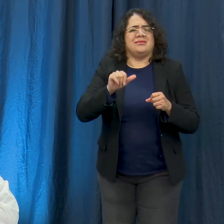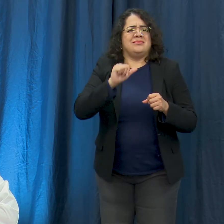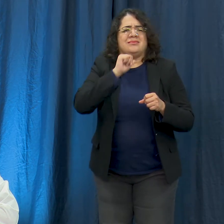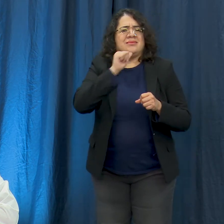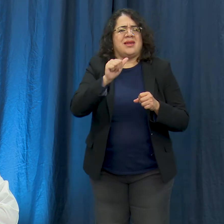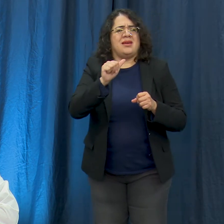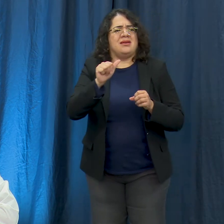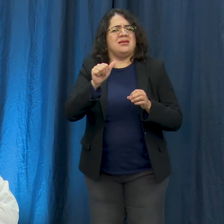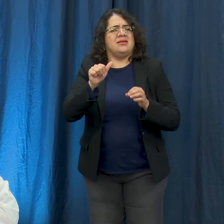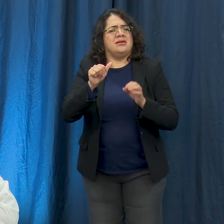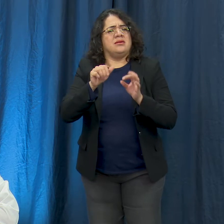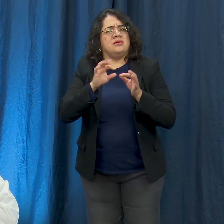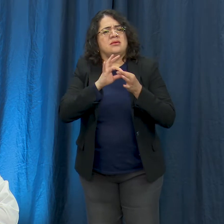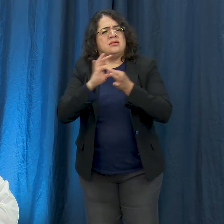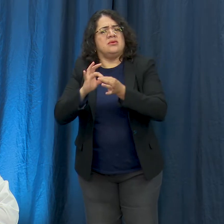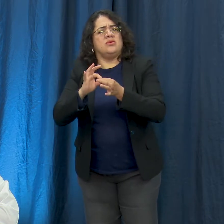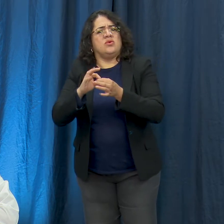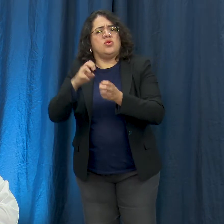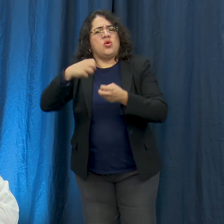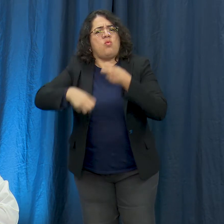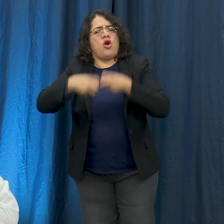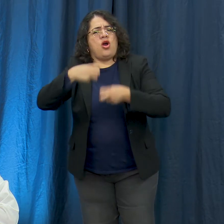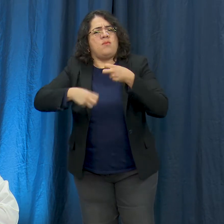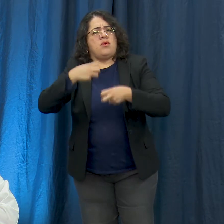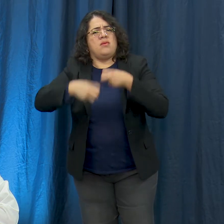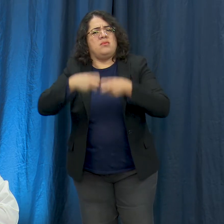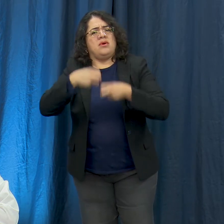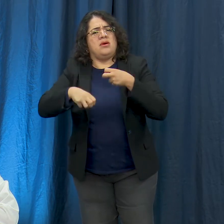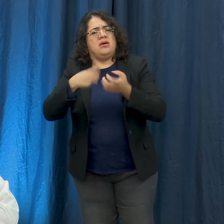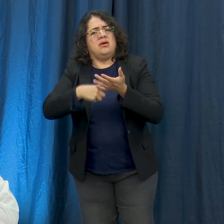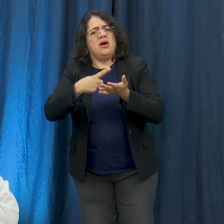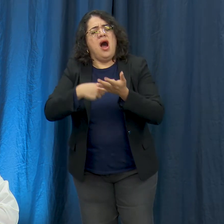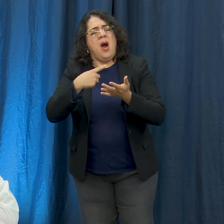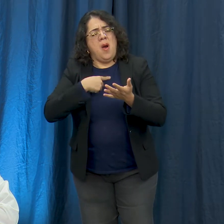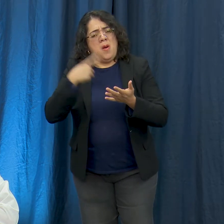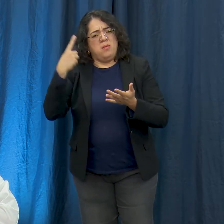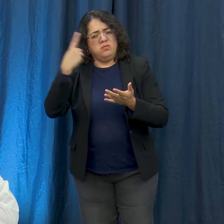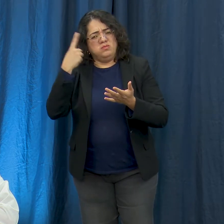referring to so I'm just wondering again what this resistance is you seem to